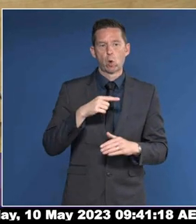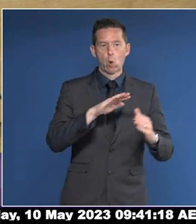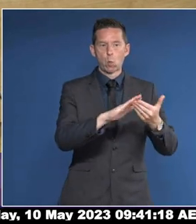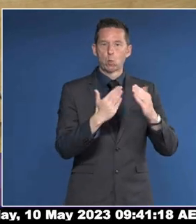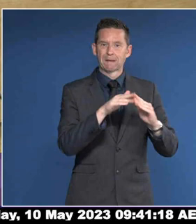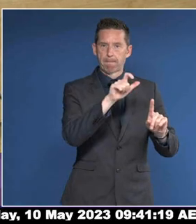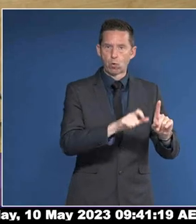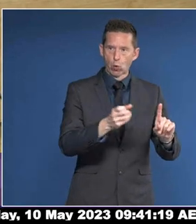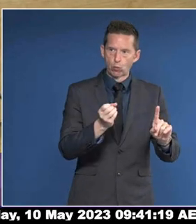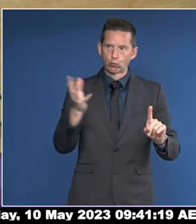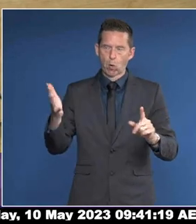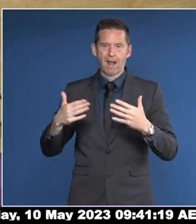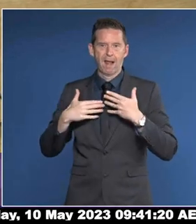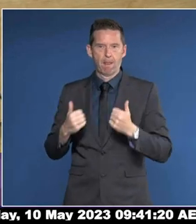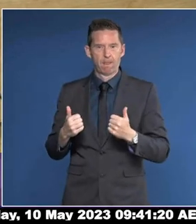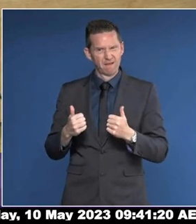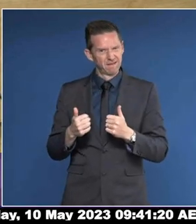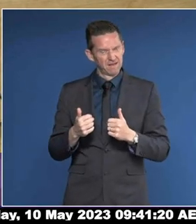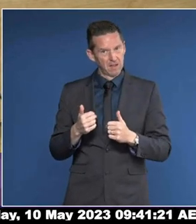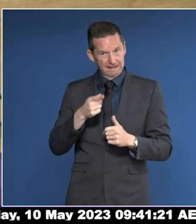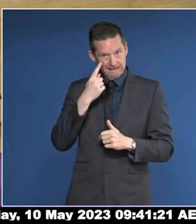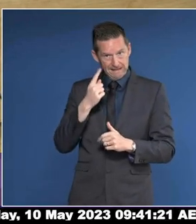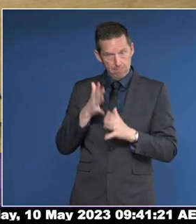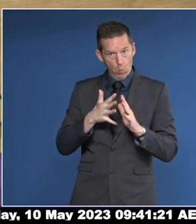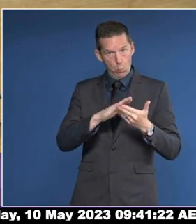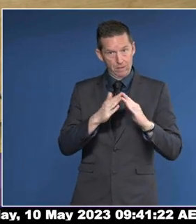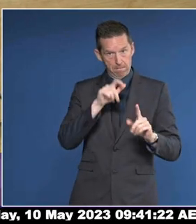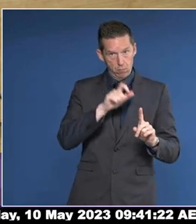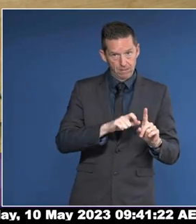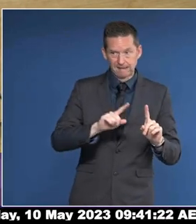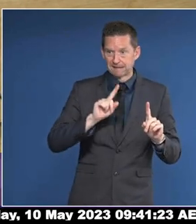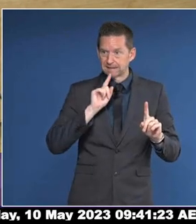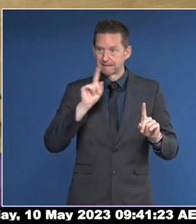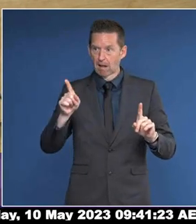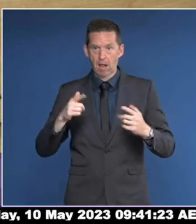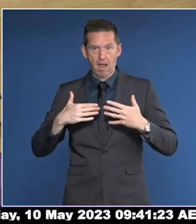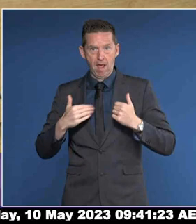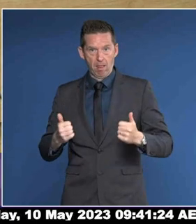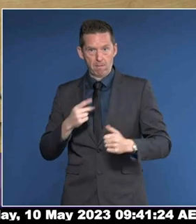So, you've got a community member raising it with a health professional, who in turn has raised it with - DR CRAWFORD: Yes.